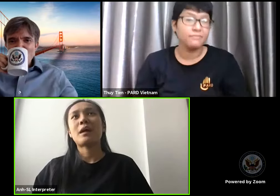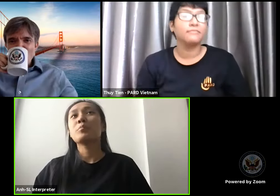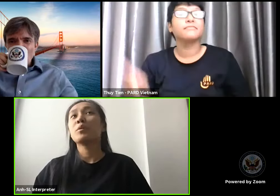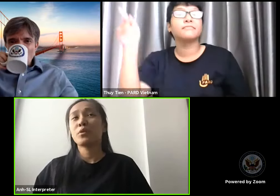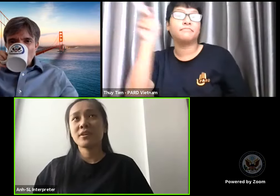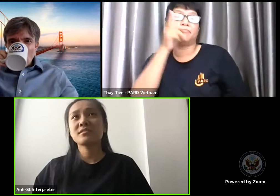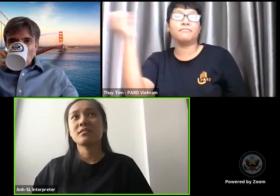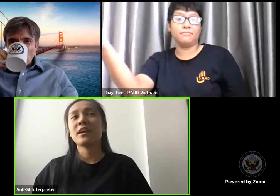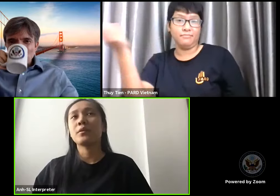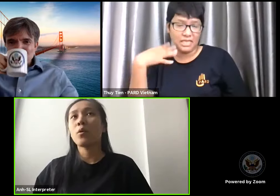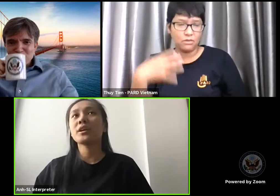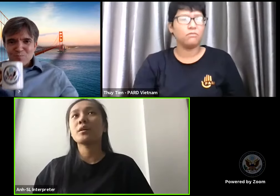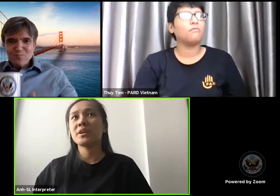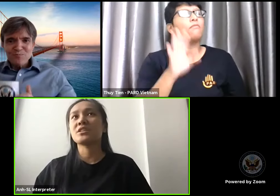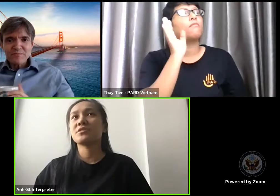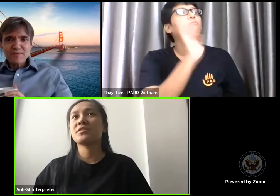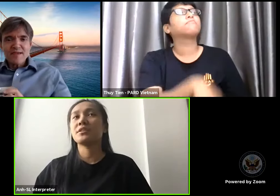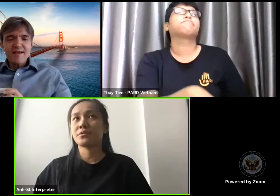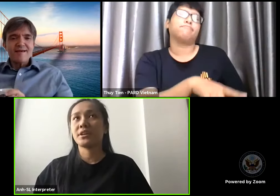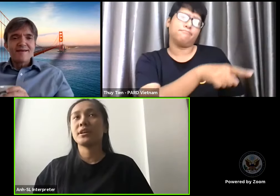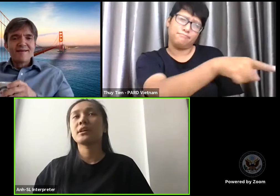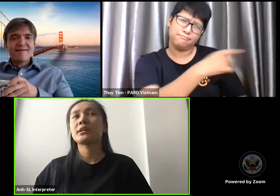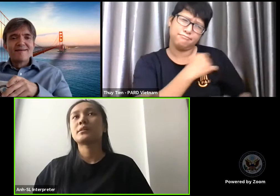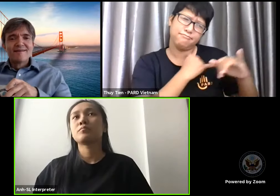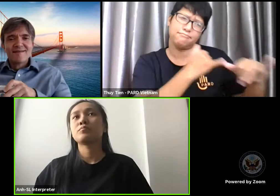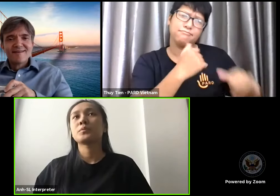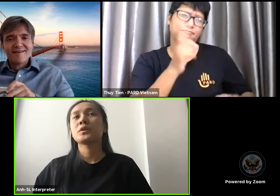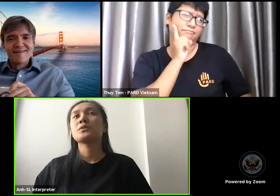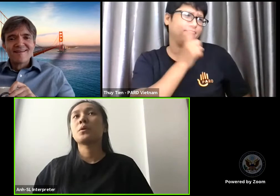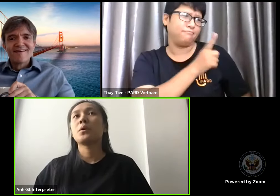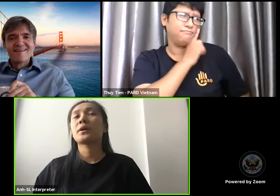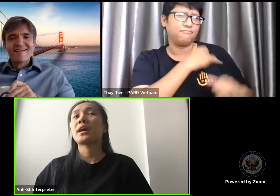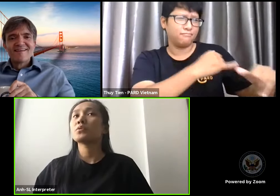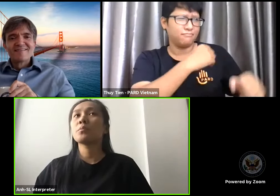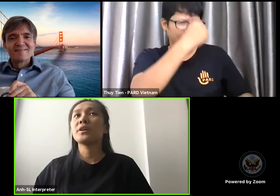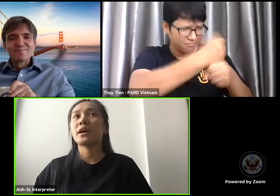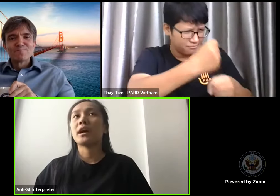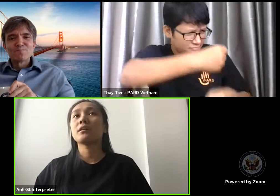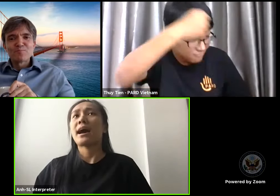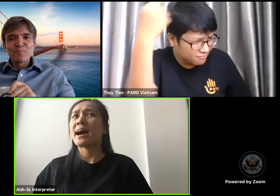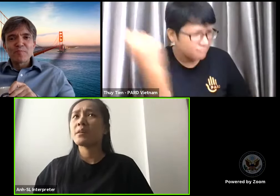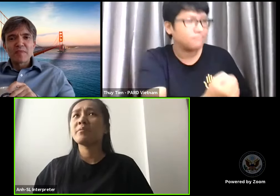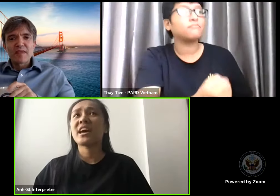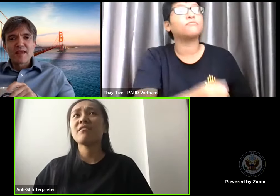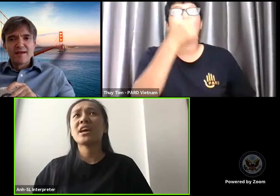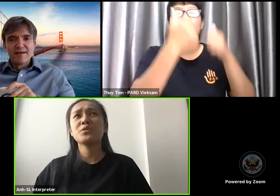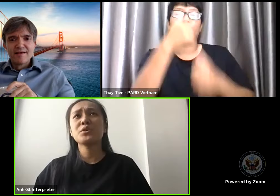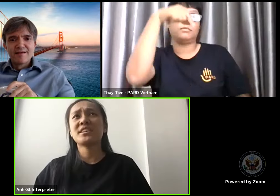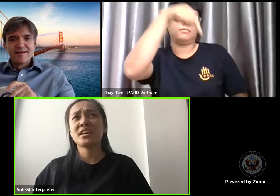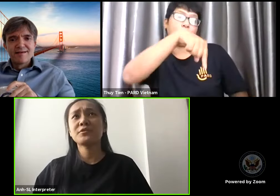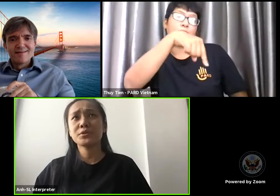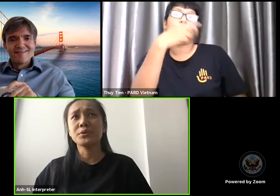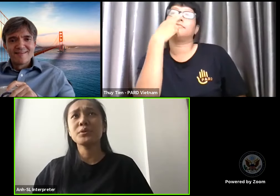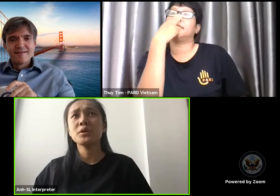I'm a professor, and holding a Ph.D degree. So, Kemp told me that, I am deaf and you are deaf too,